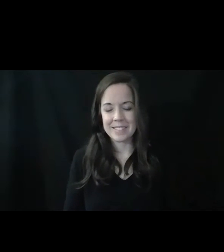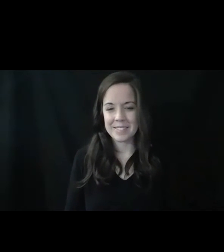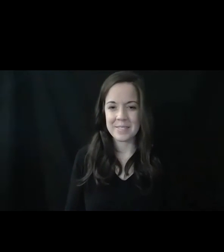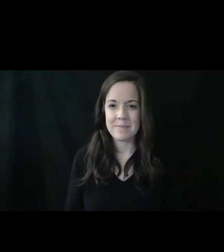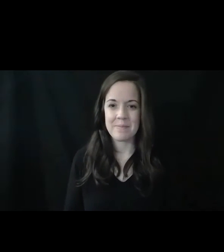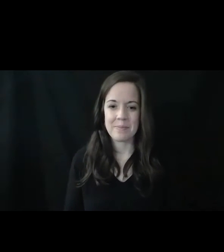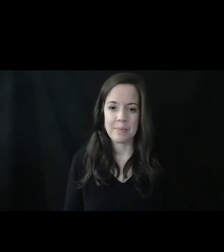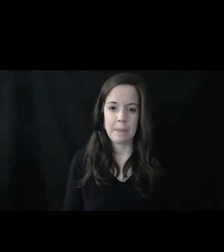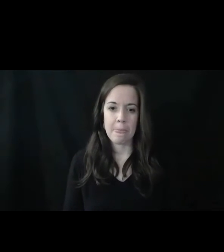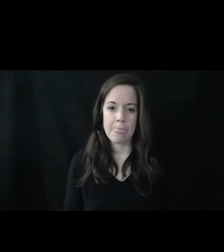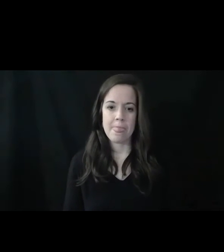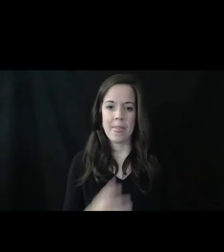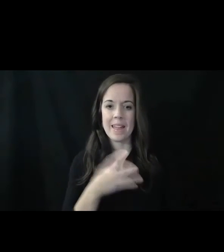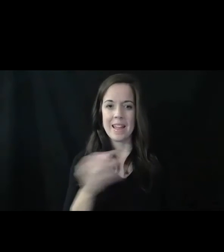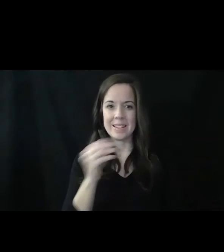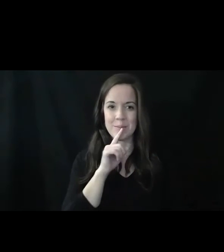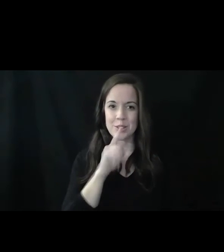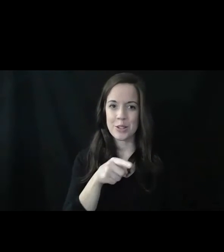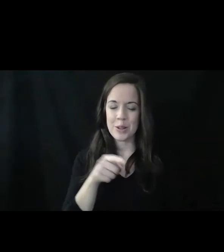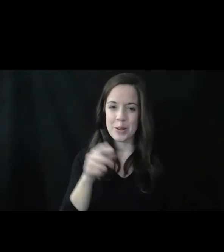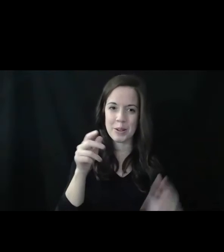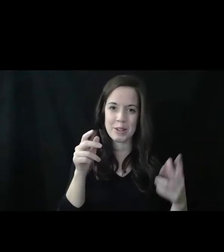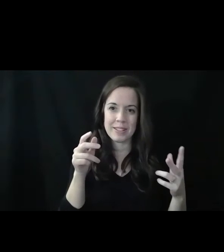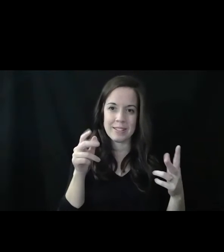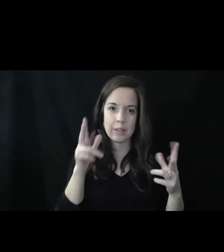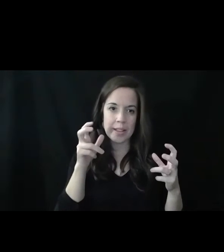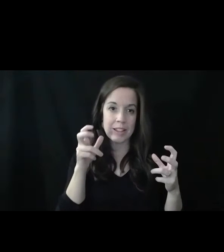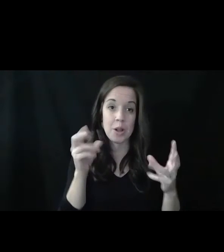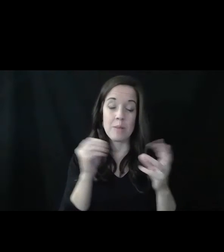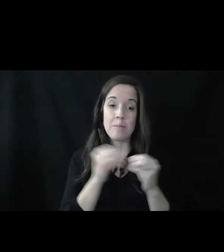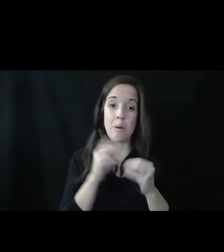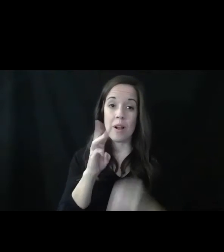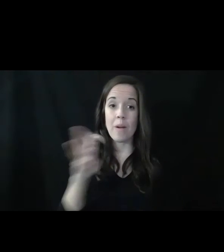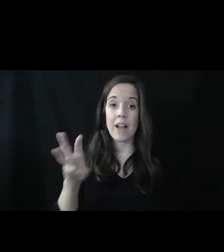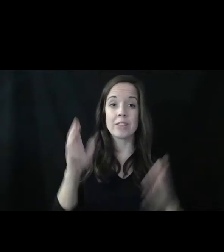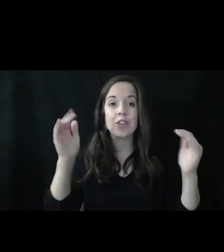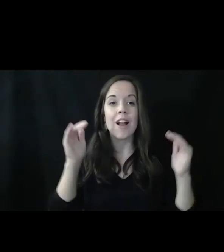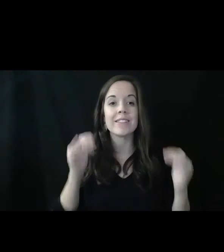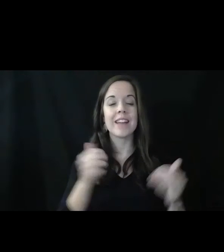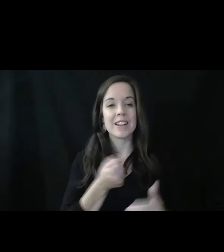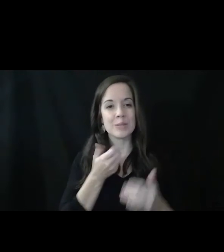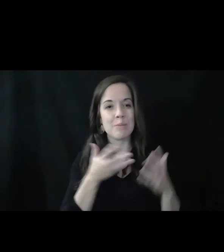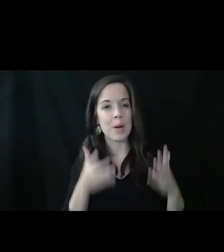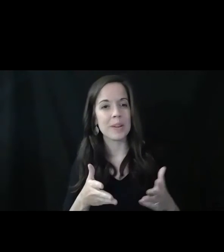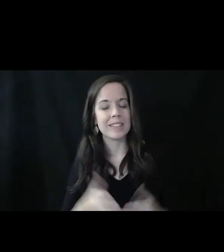And I’m sure we will hear more oof’s and wow’s for our next poet, Callista Buchen,